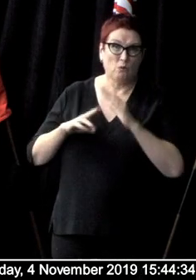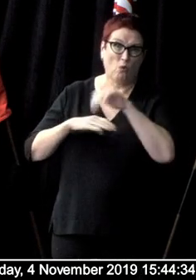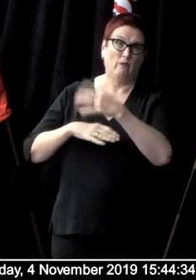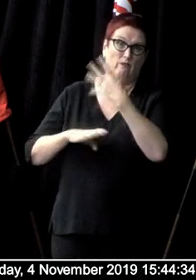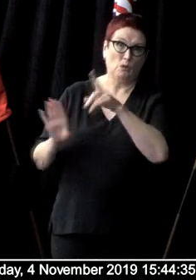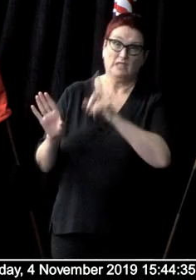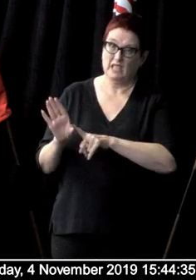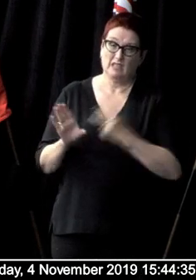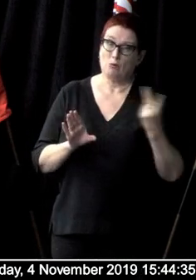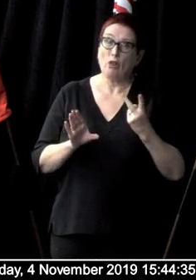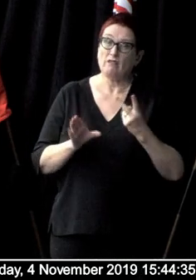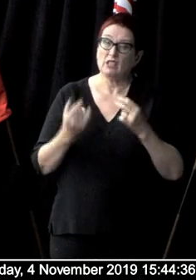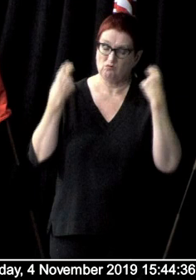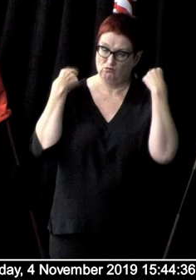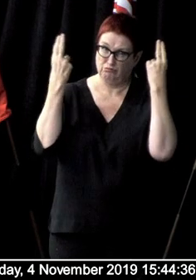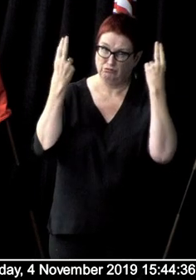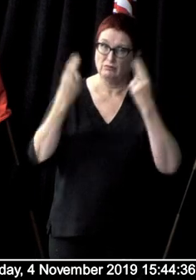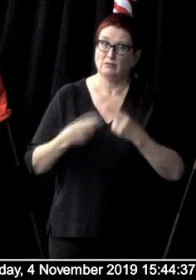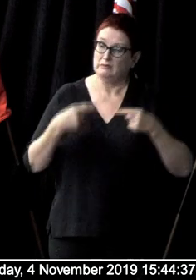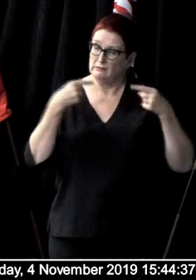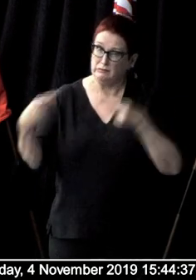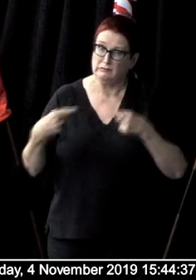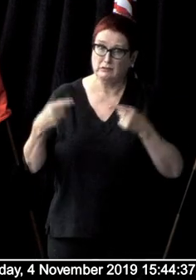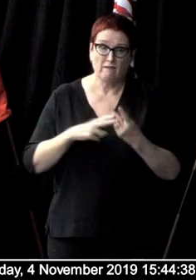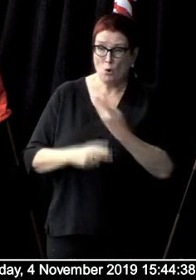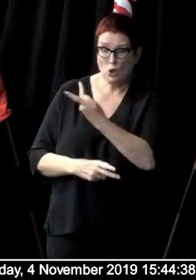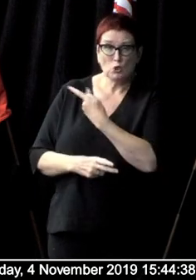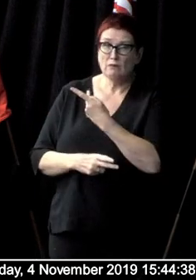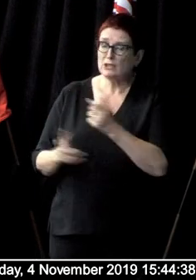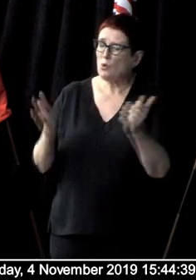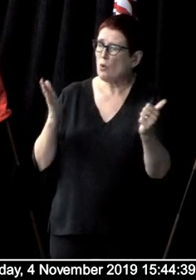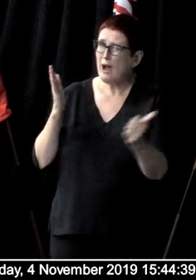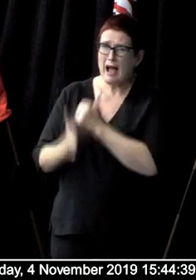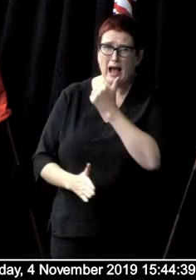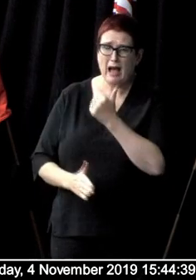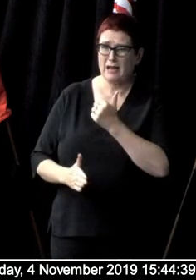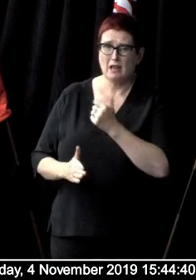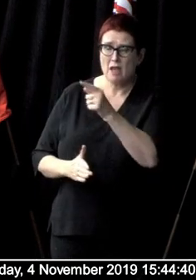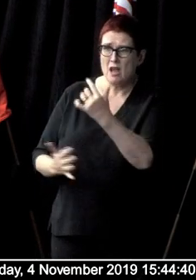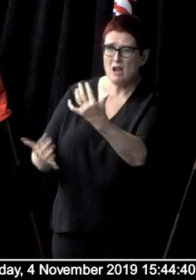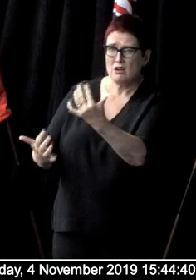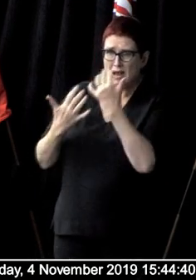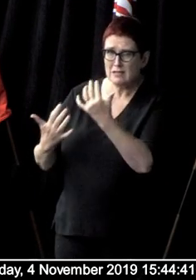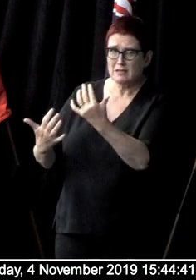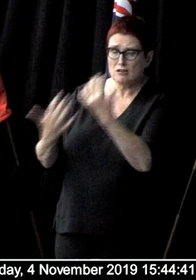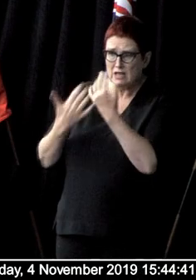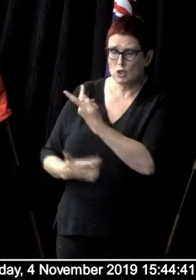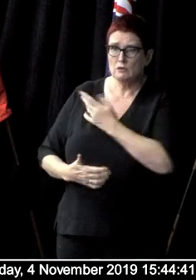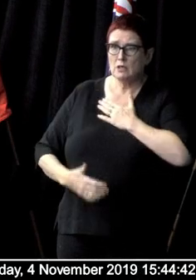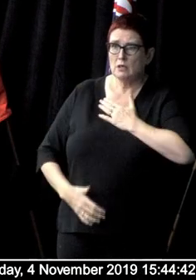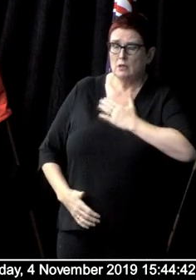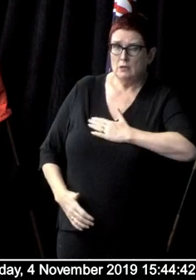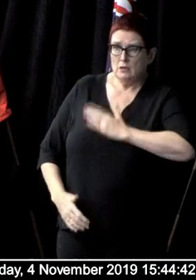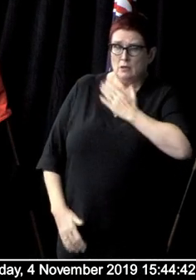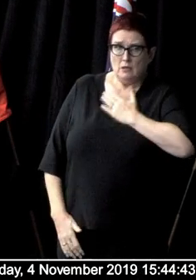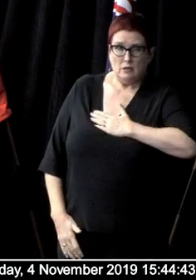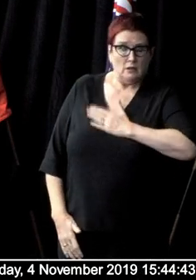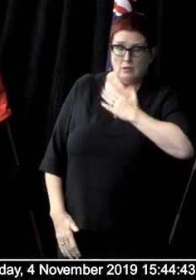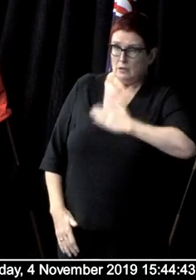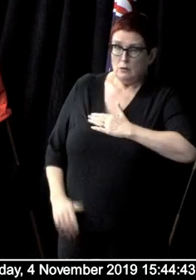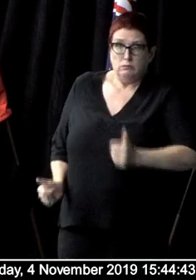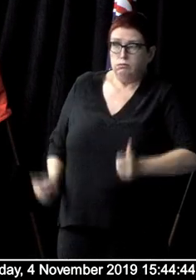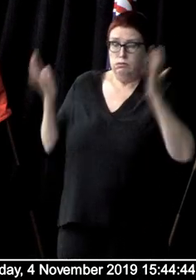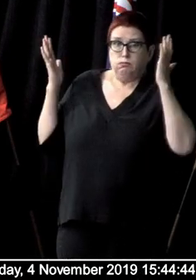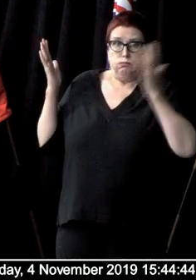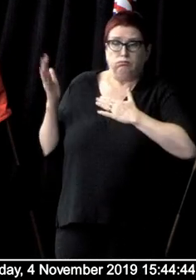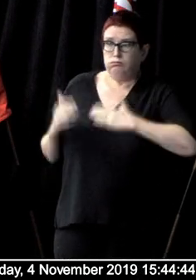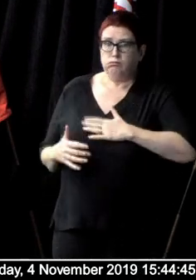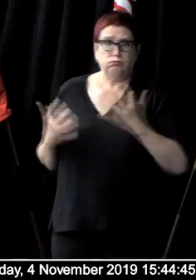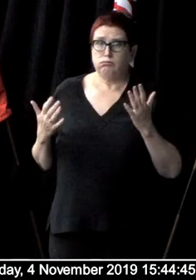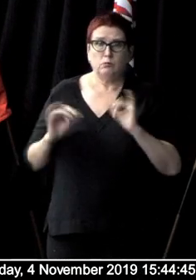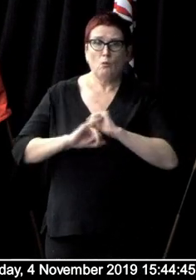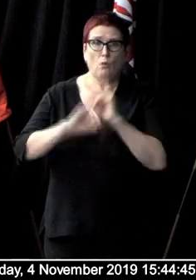And it was damn hard for us to withstand the harassment, and walking into very